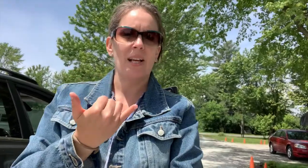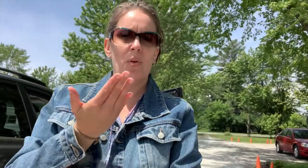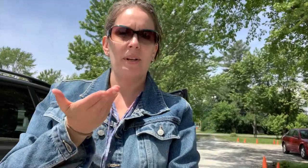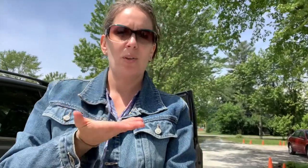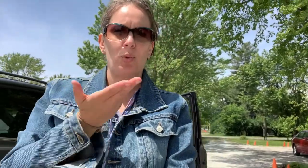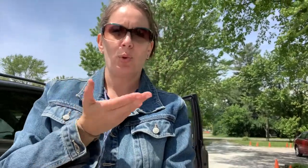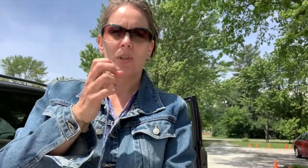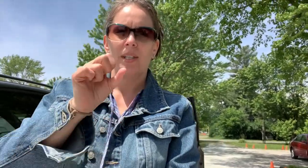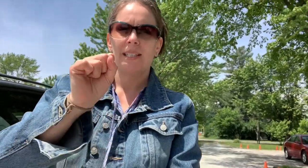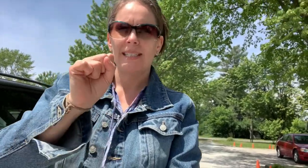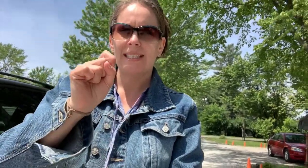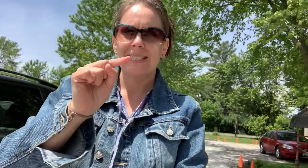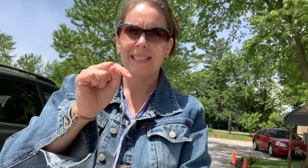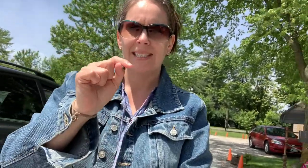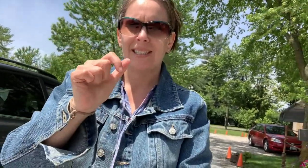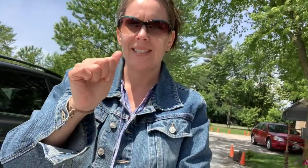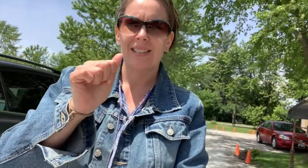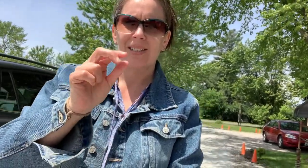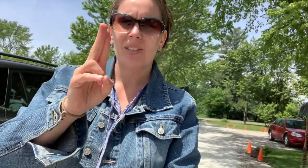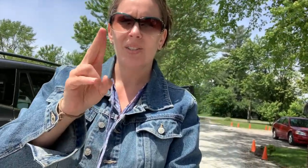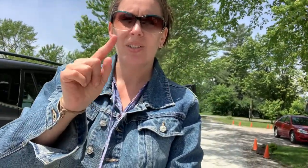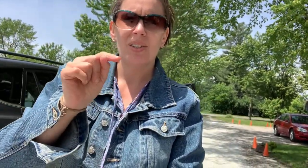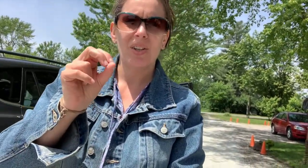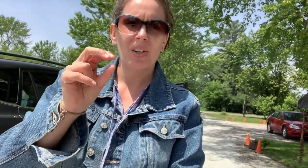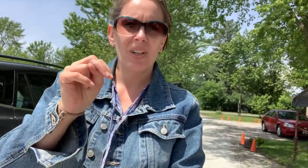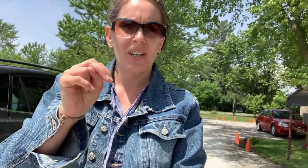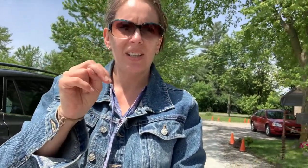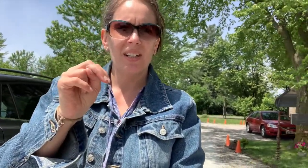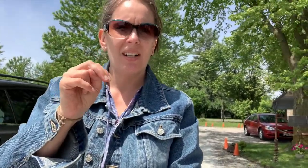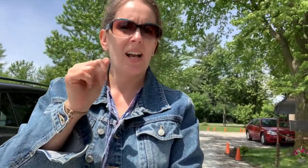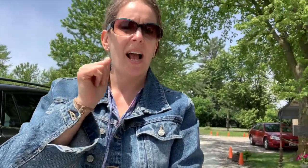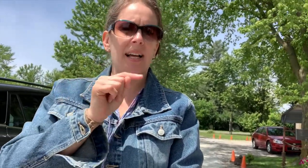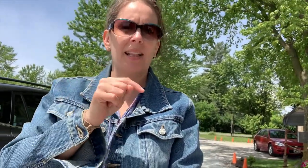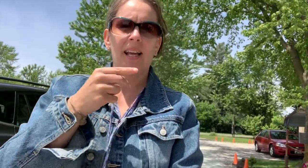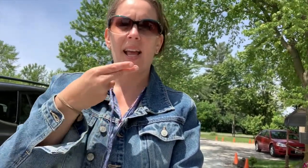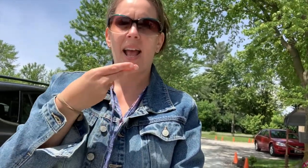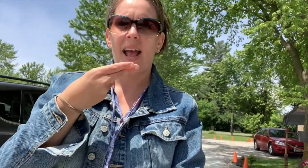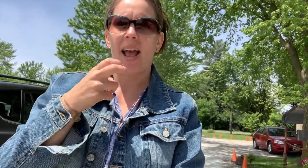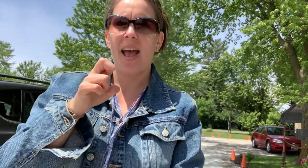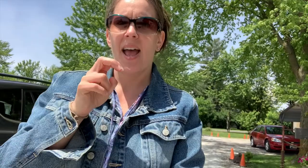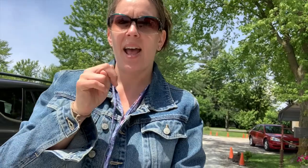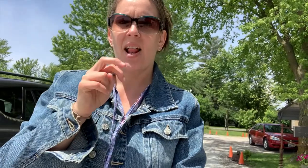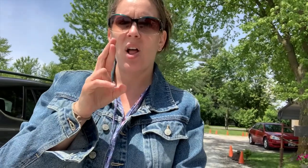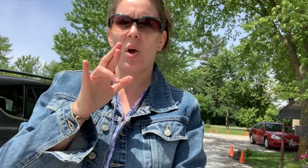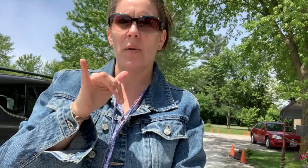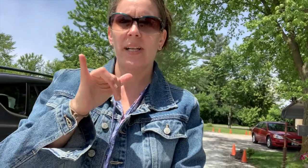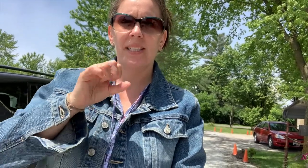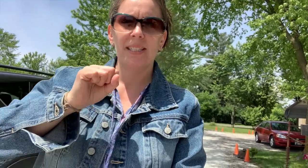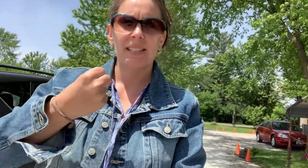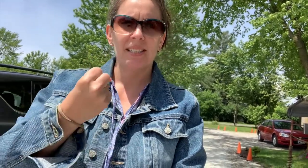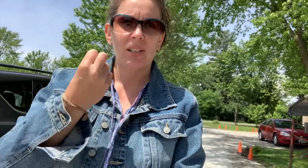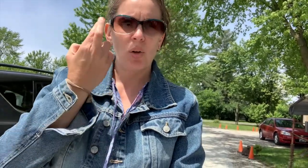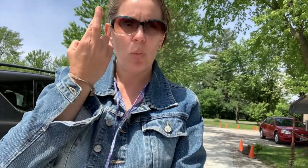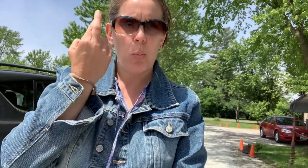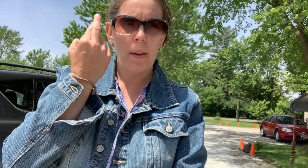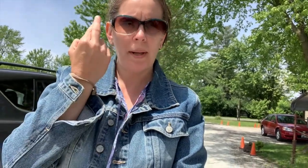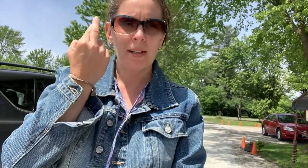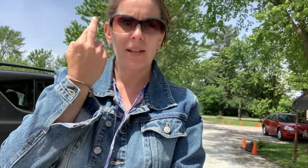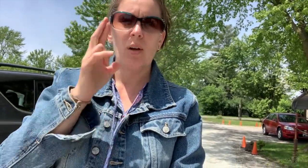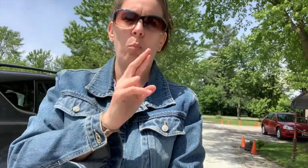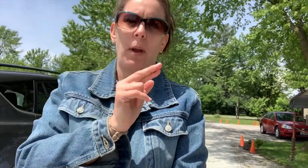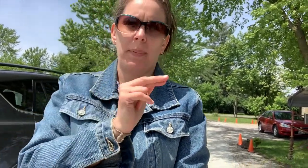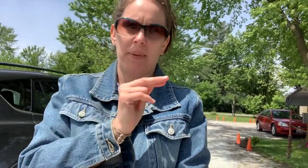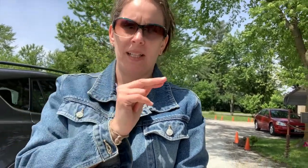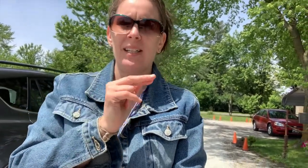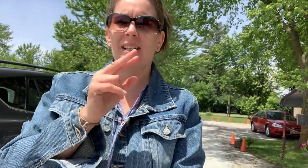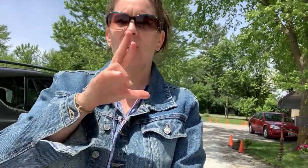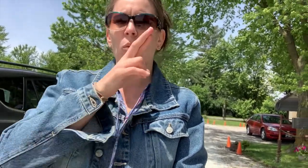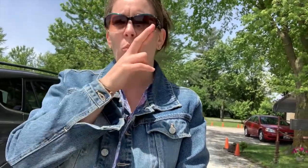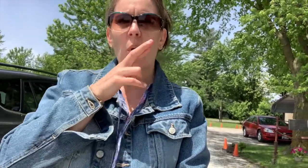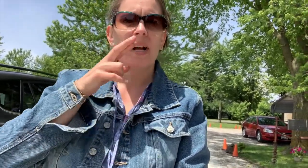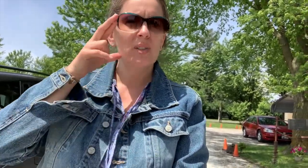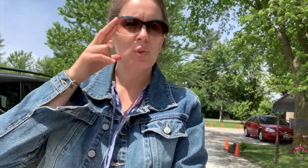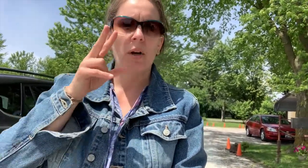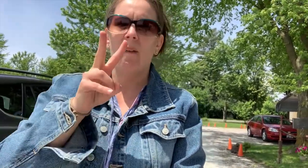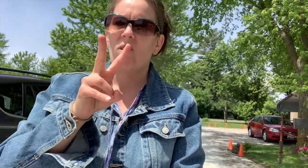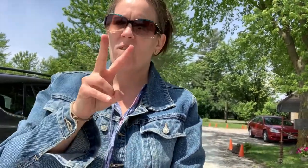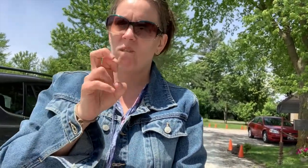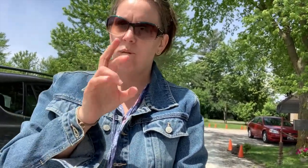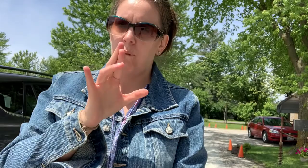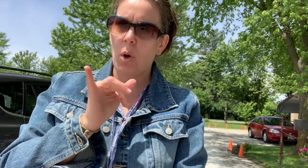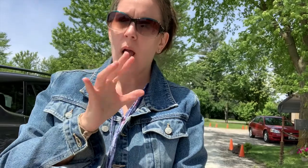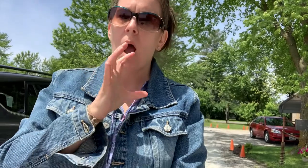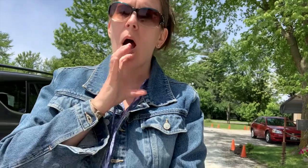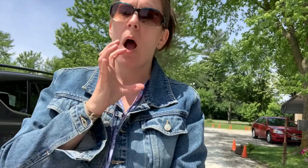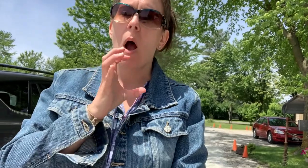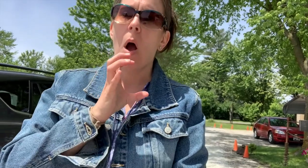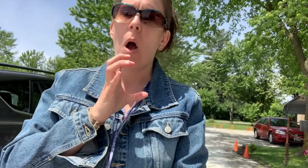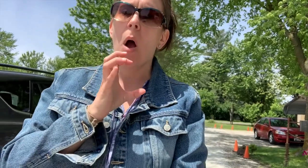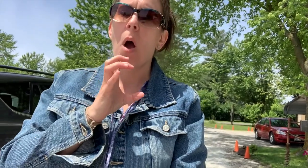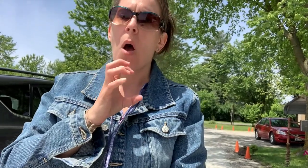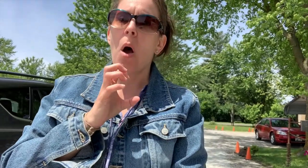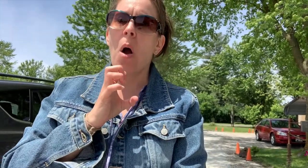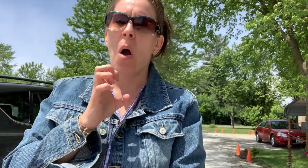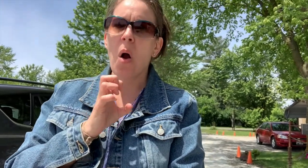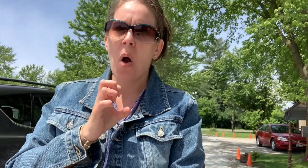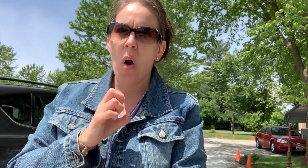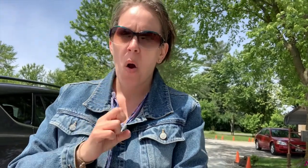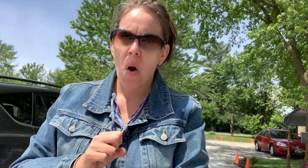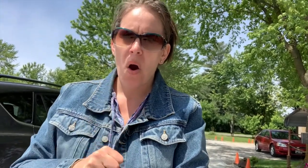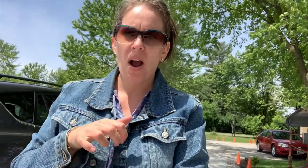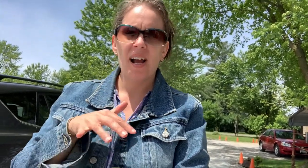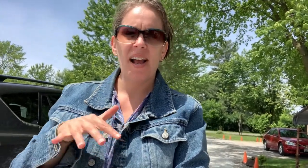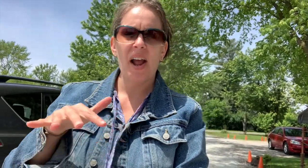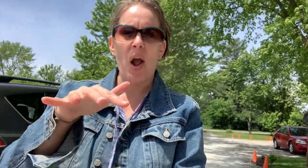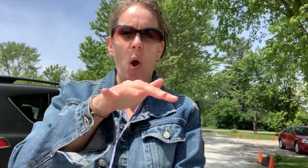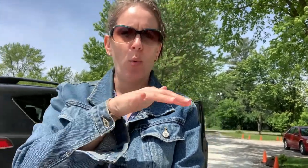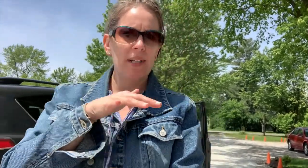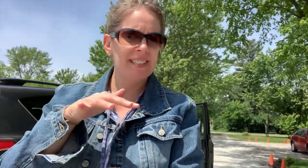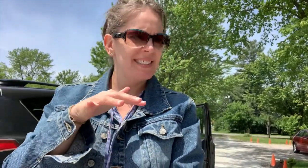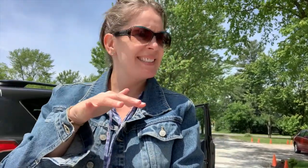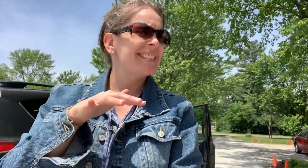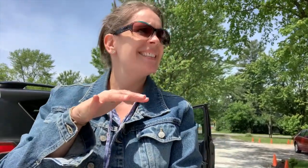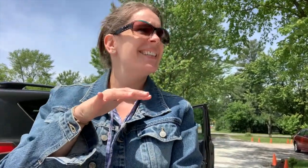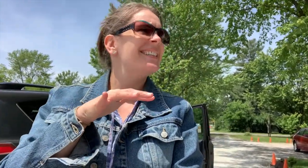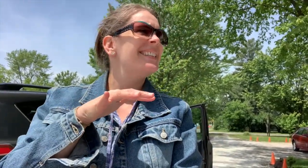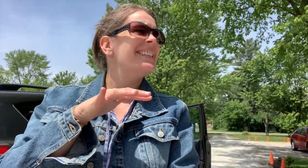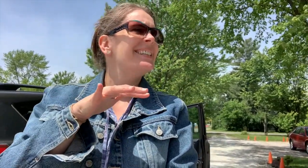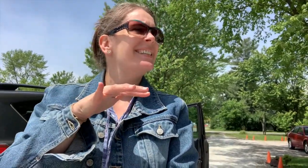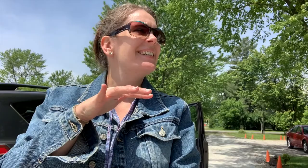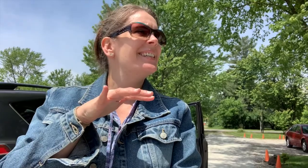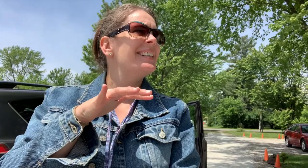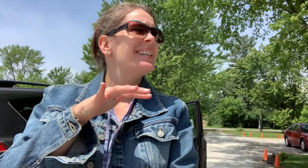Now we are here in Staunton at Henry's Rabbit Ranch, very old area.